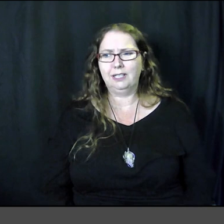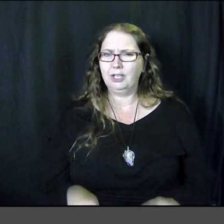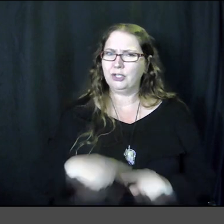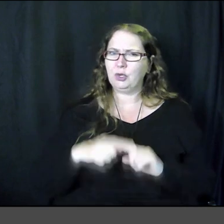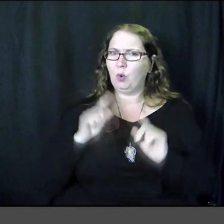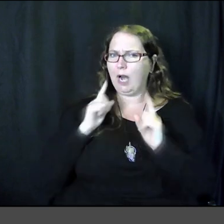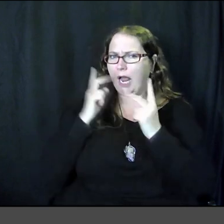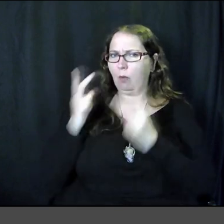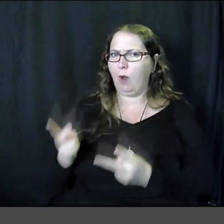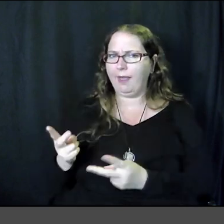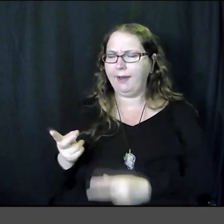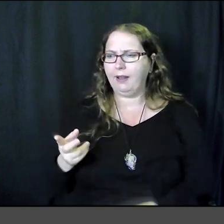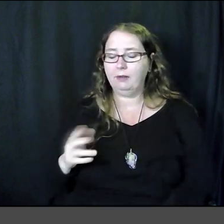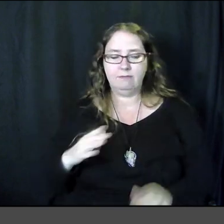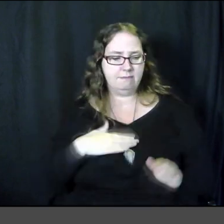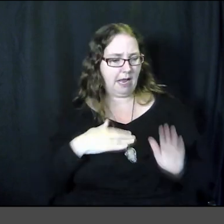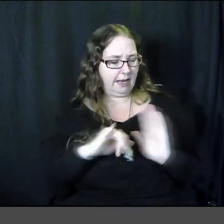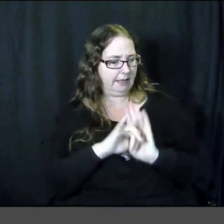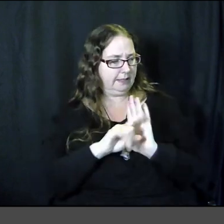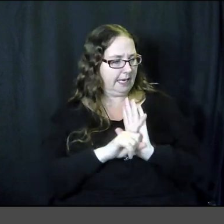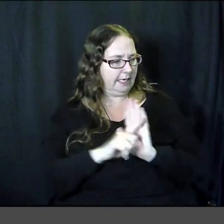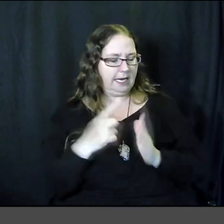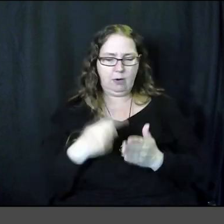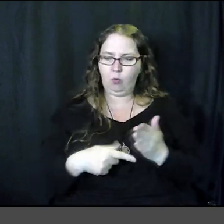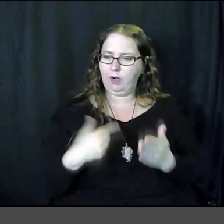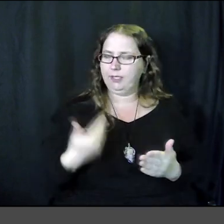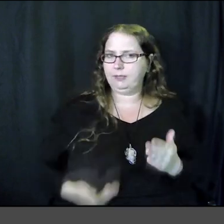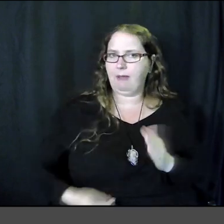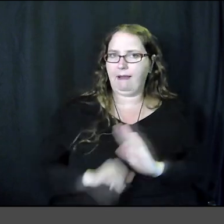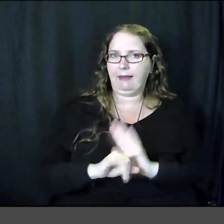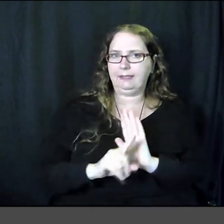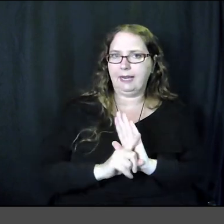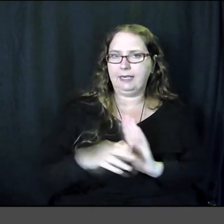I WANT TO KNOW WHEN I MEET MY MY ANCESTORS. WELL, THAT'S OKAY. THAT WAS GOOD.